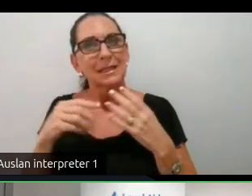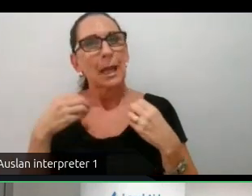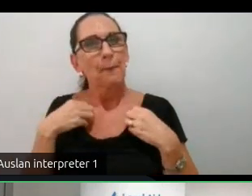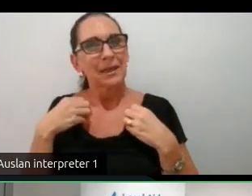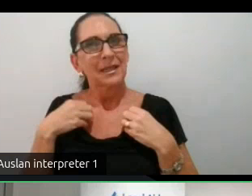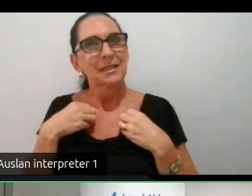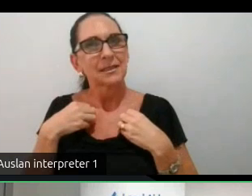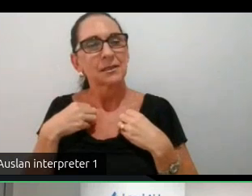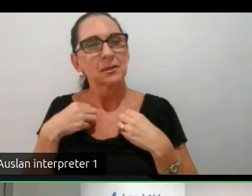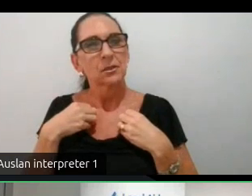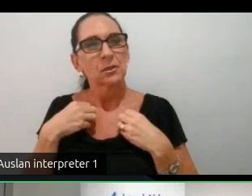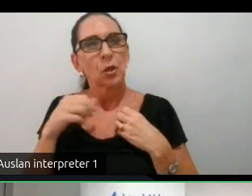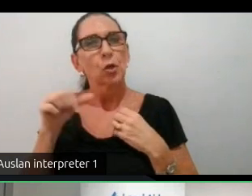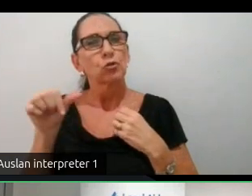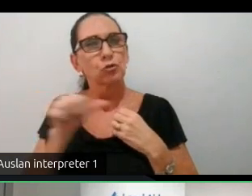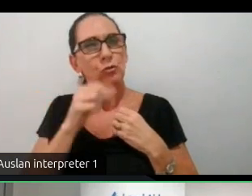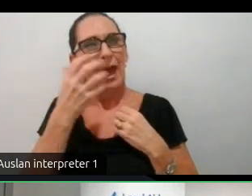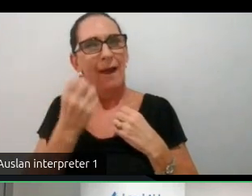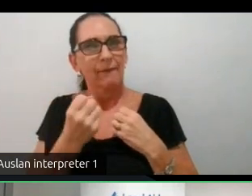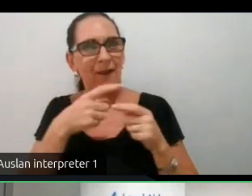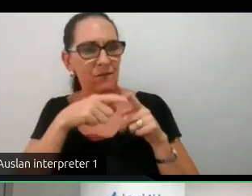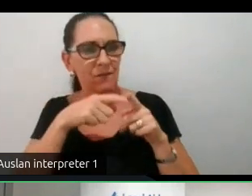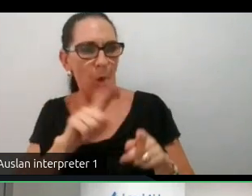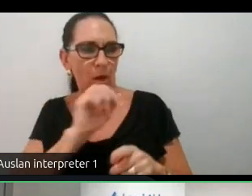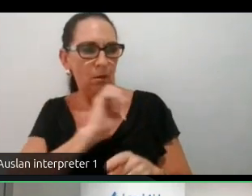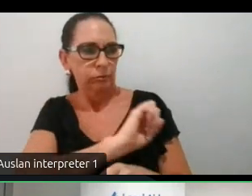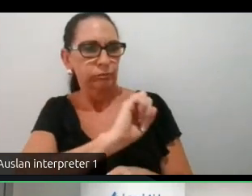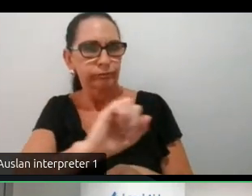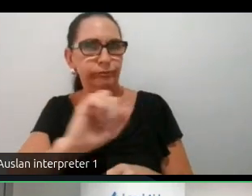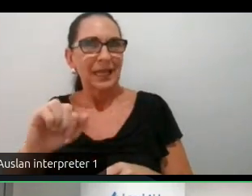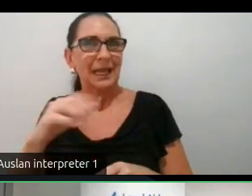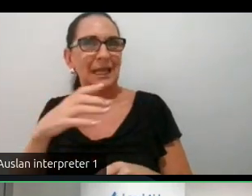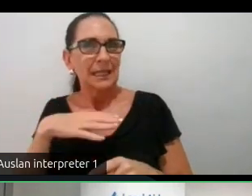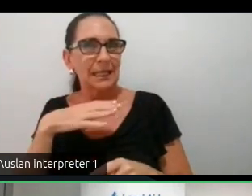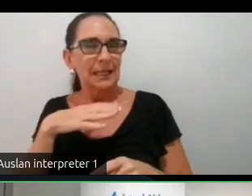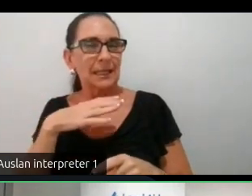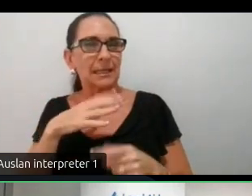them to take this sort of um individual approach to what the temporary accommodation should cover